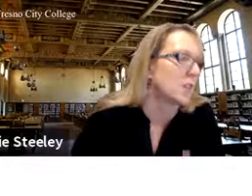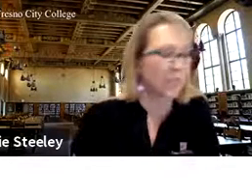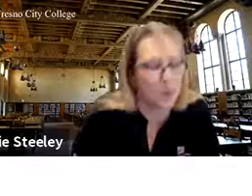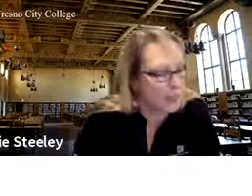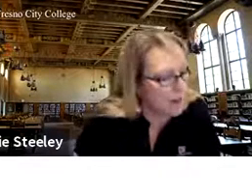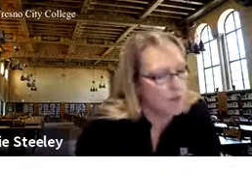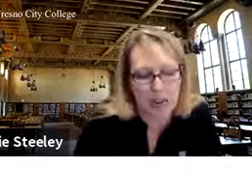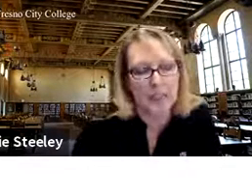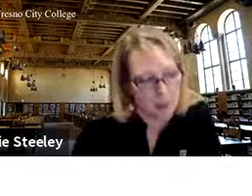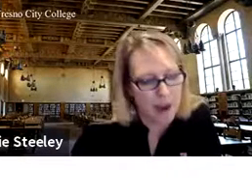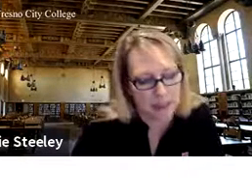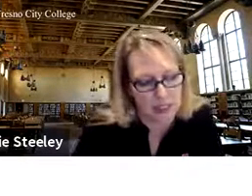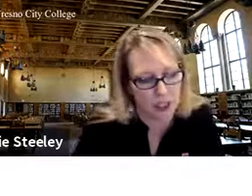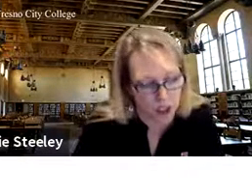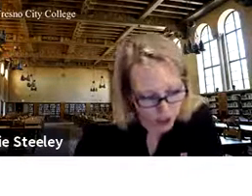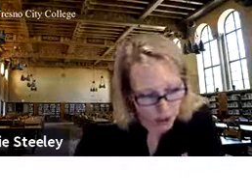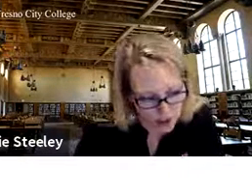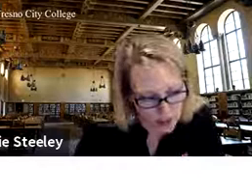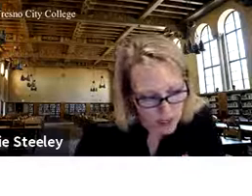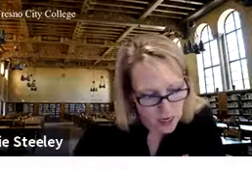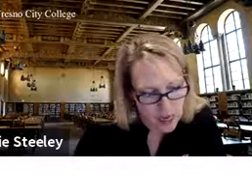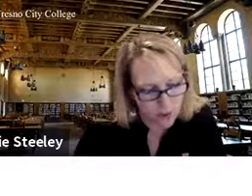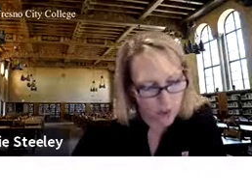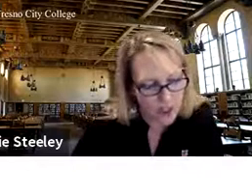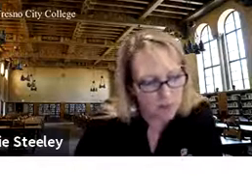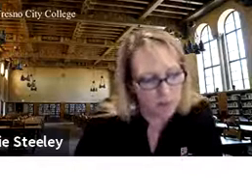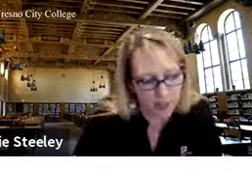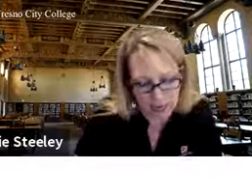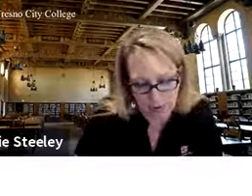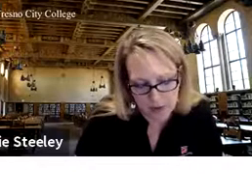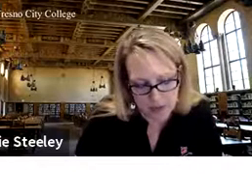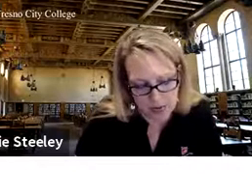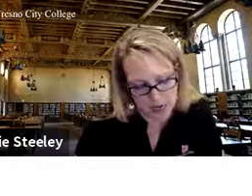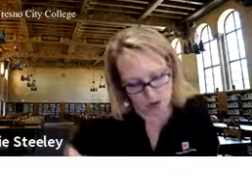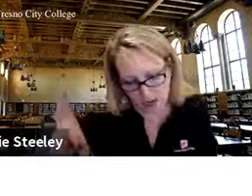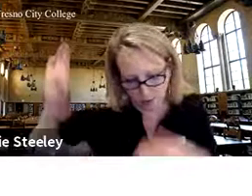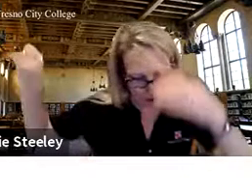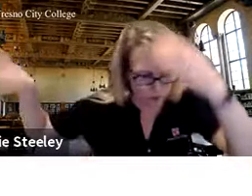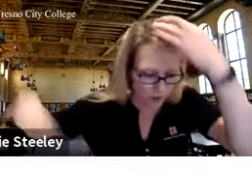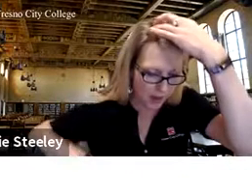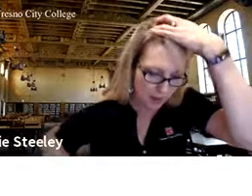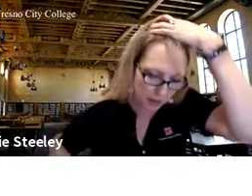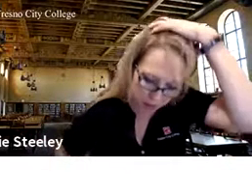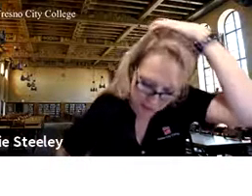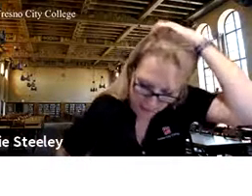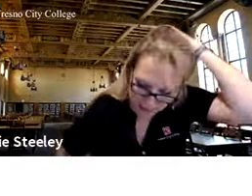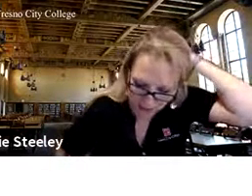Jodie Steeley: as I was saying everybody has the capacity to learn, if we just blame and say, Okay, well, well that 30% is going to